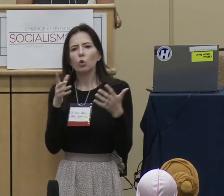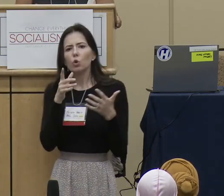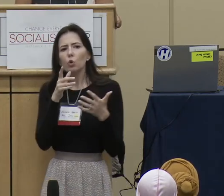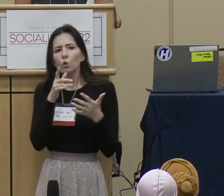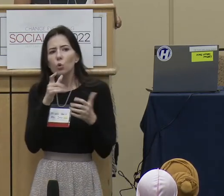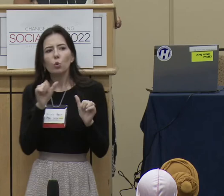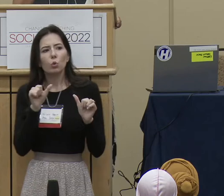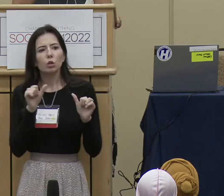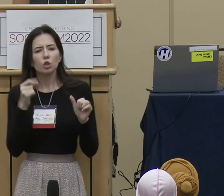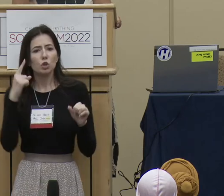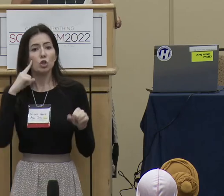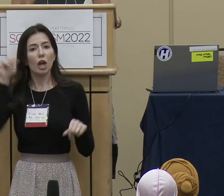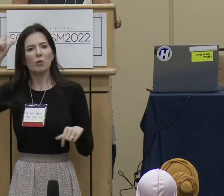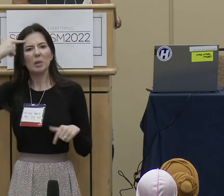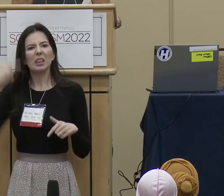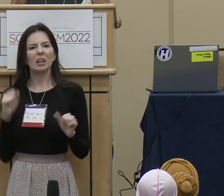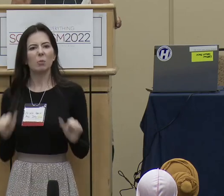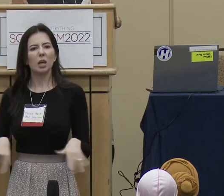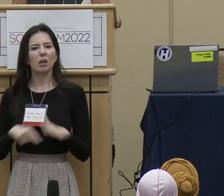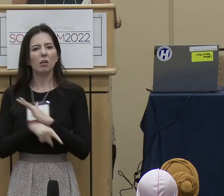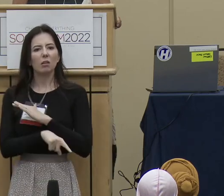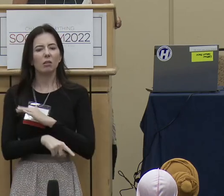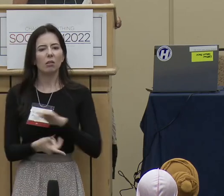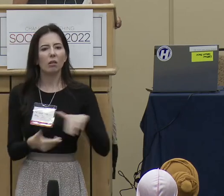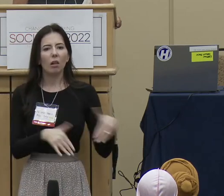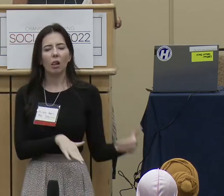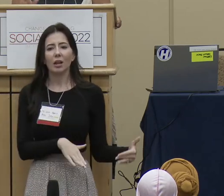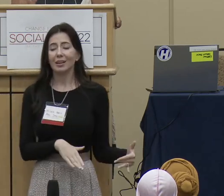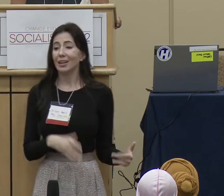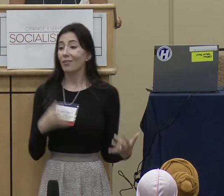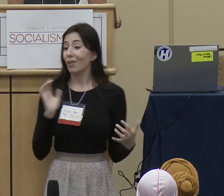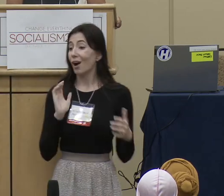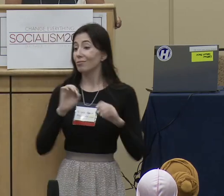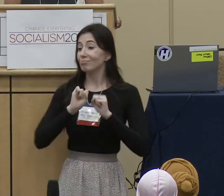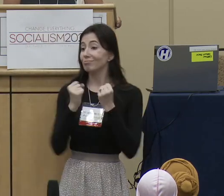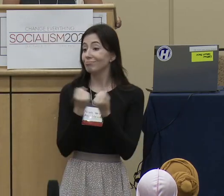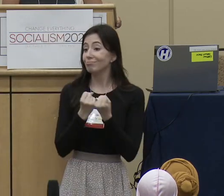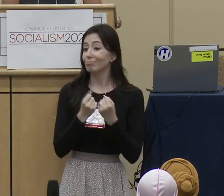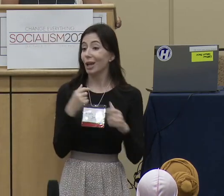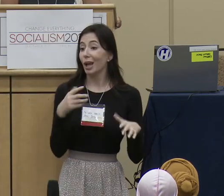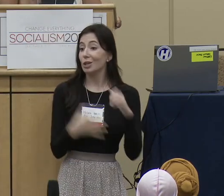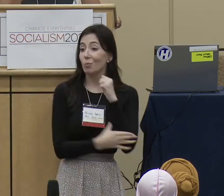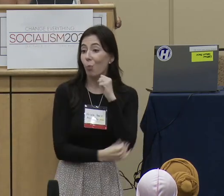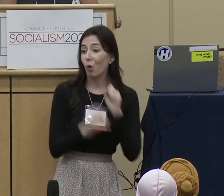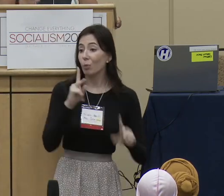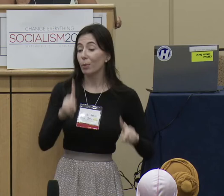lives are on the margins? What lives are expendable? Our